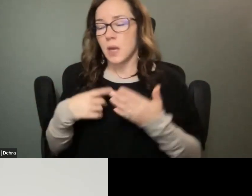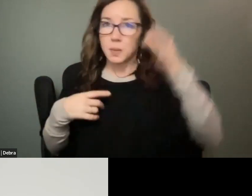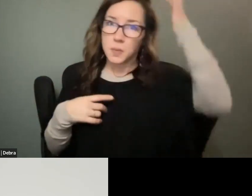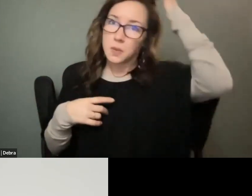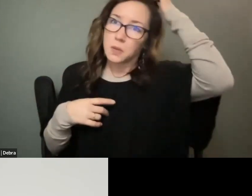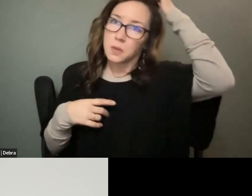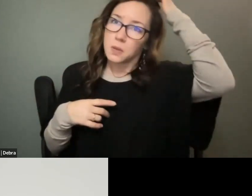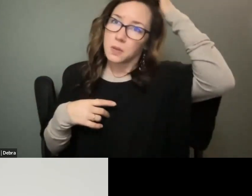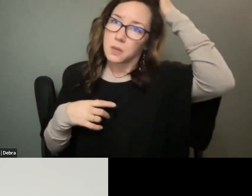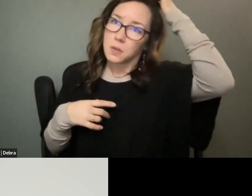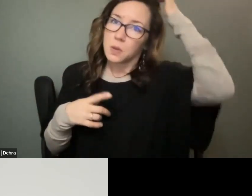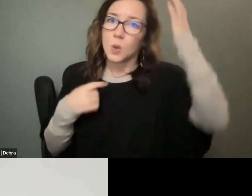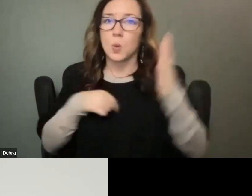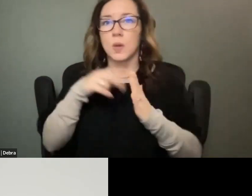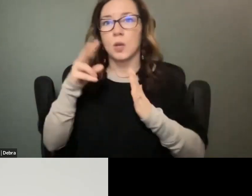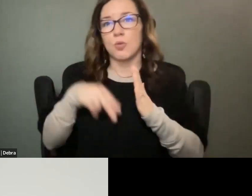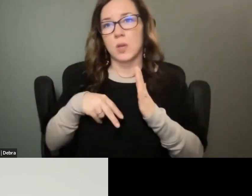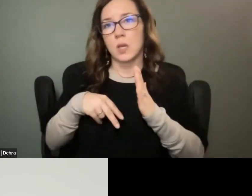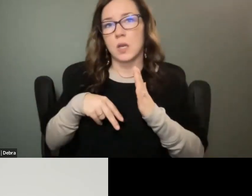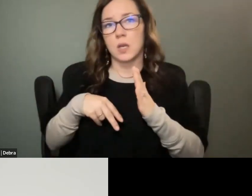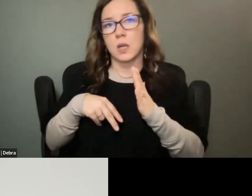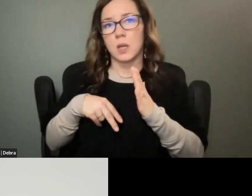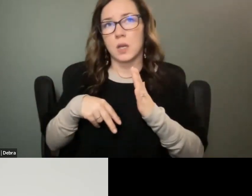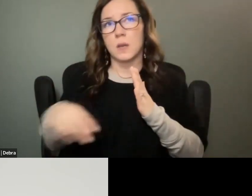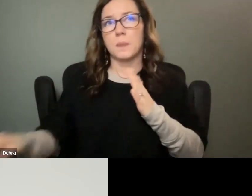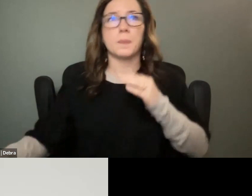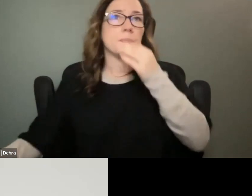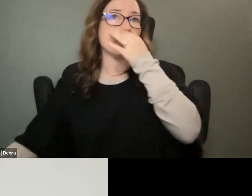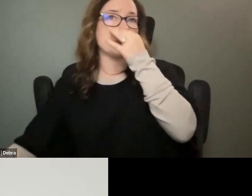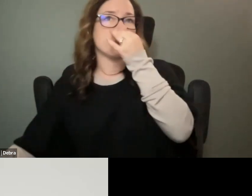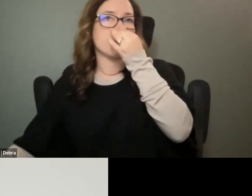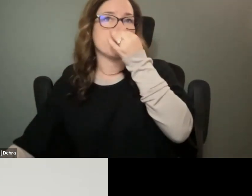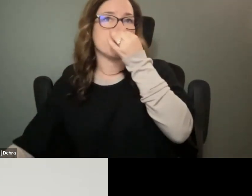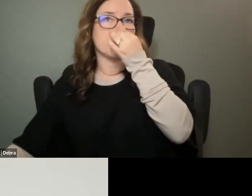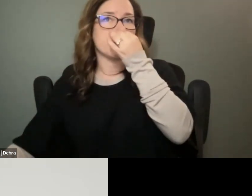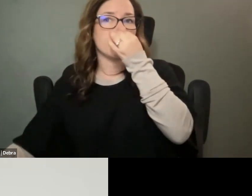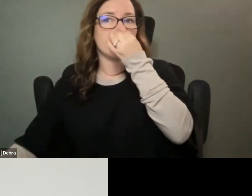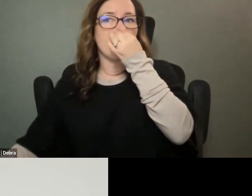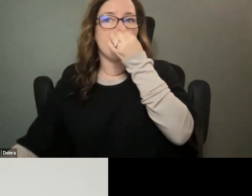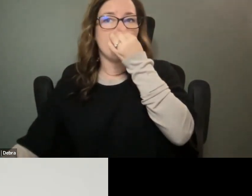once we read a more